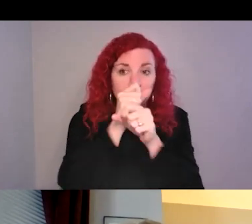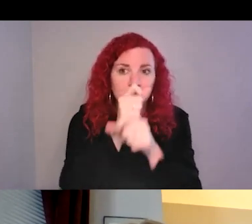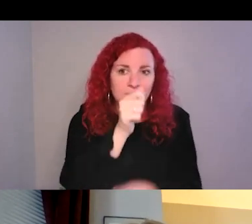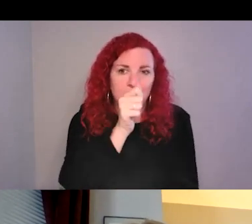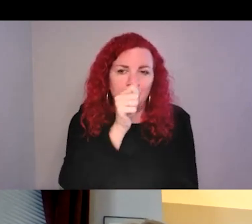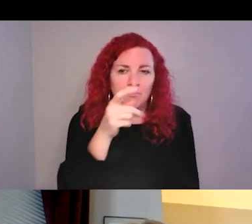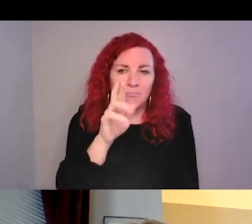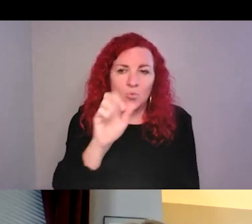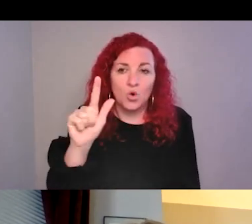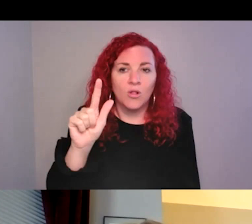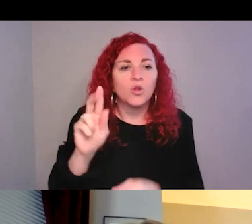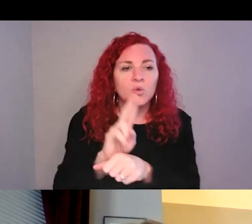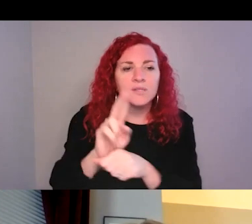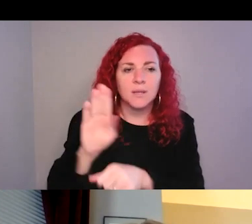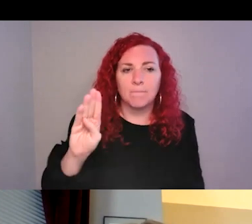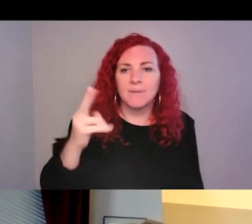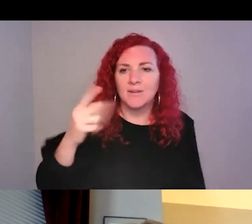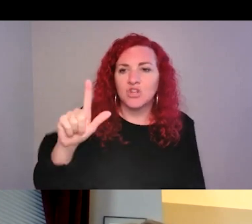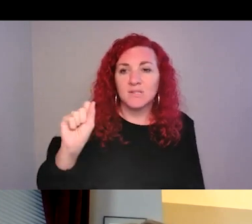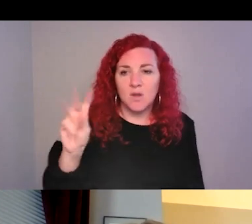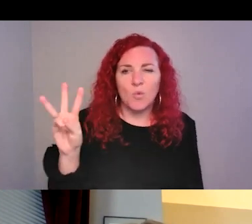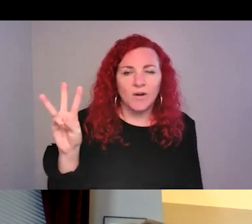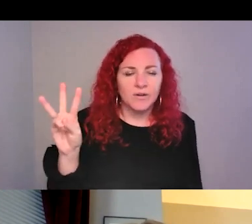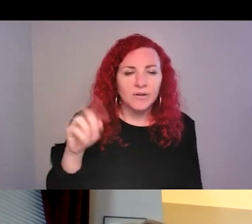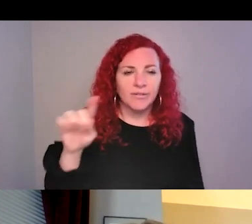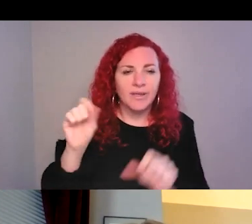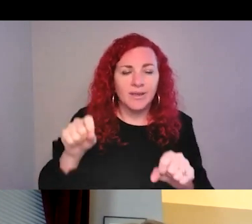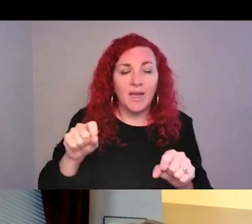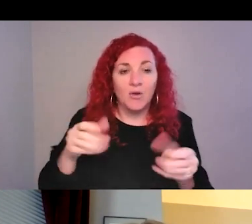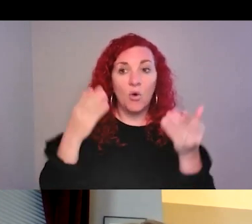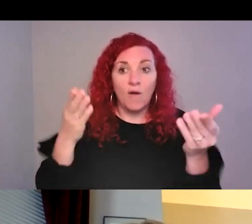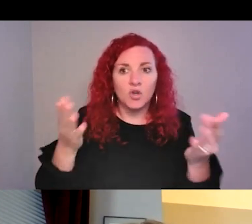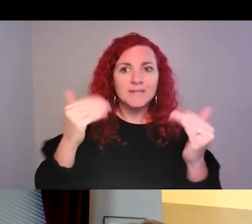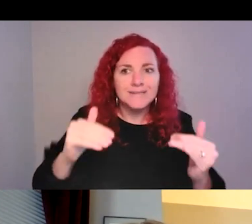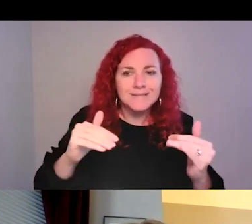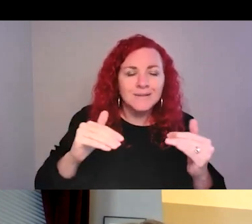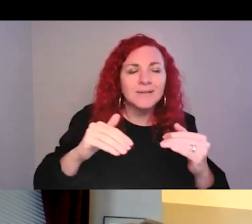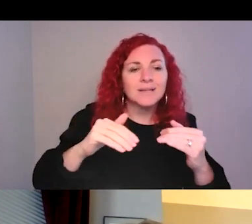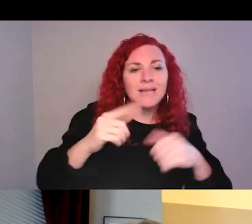THE 988 CALLS AND THEY ARE ABLE TO OFFER SAME DAY OR NEXT DAY ACCESS FOR ONGOING CARE.